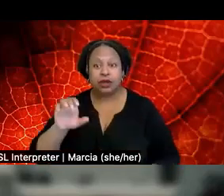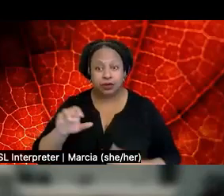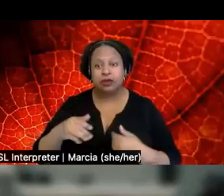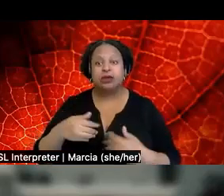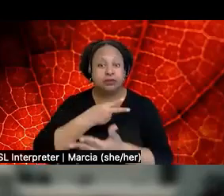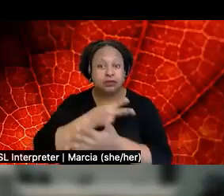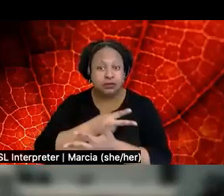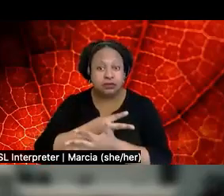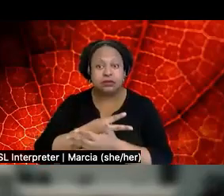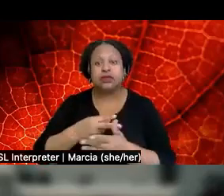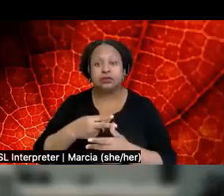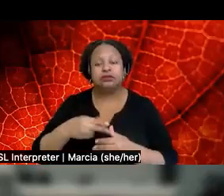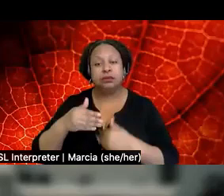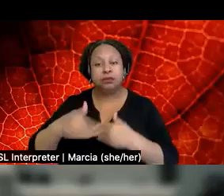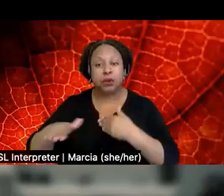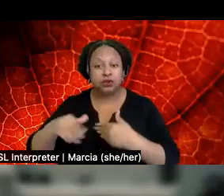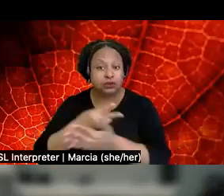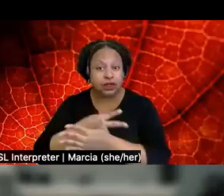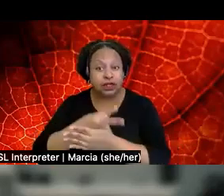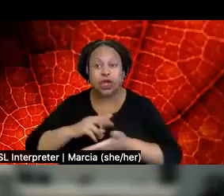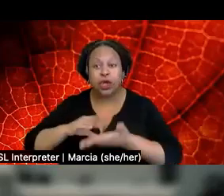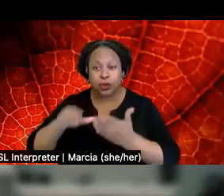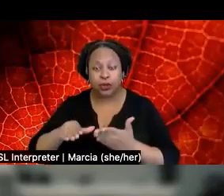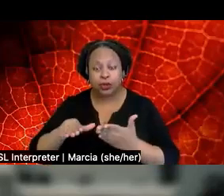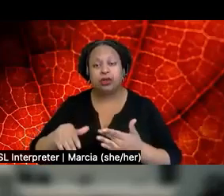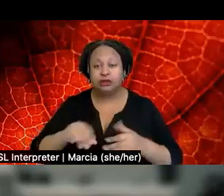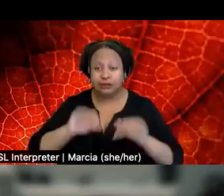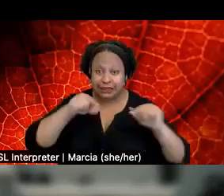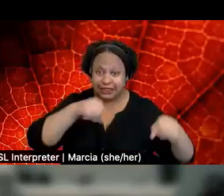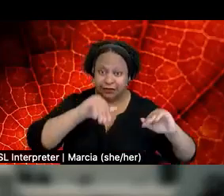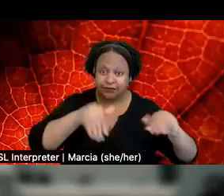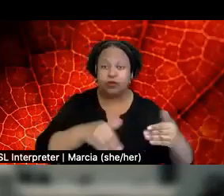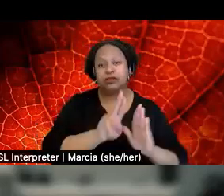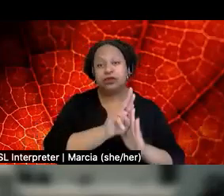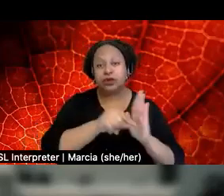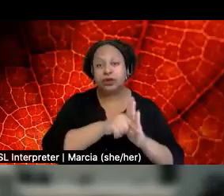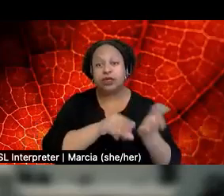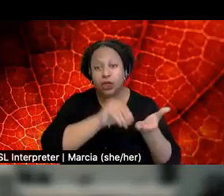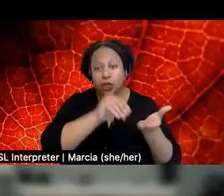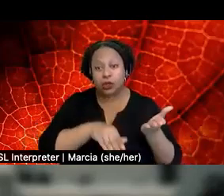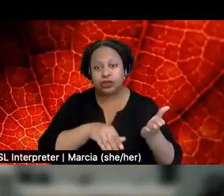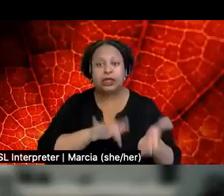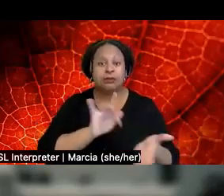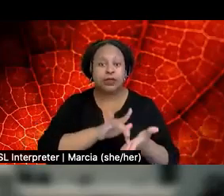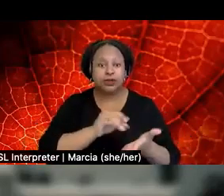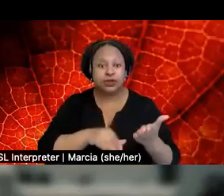This refers to undergrad learners as medical students, health professions students,